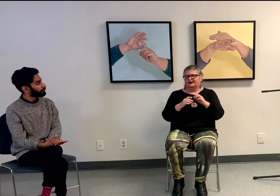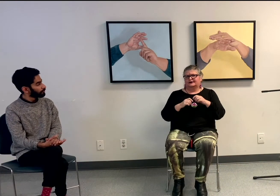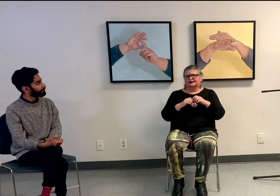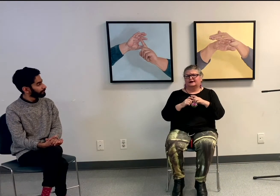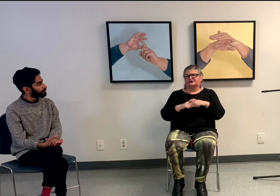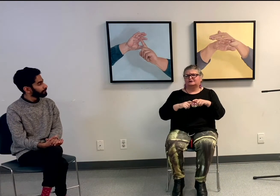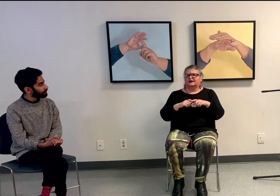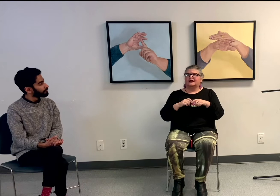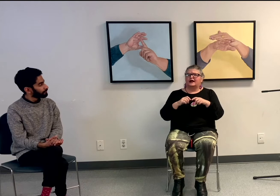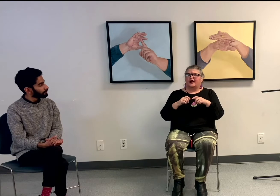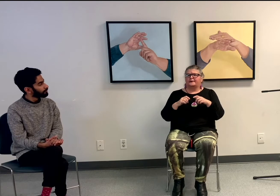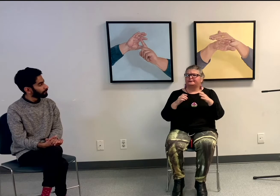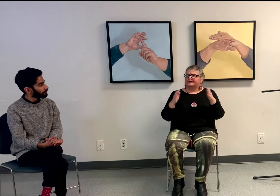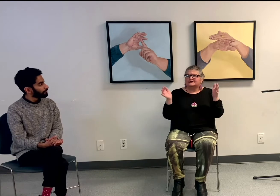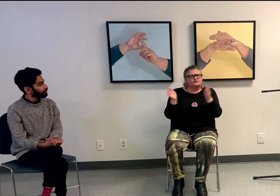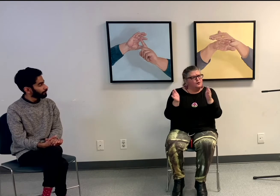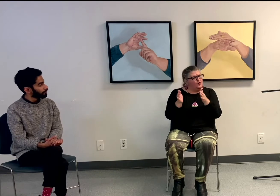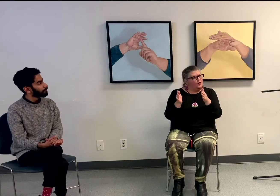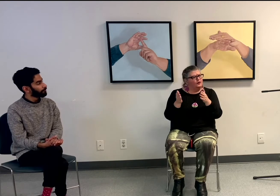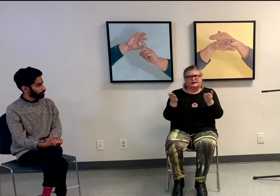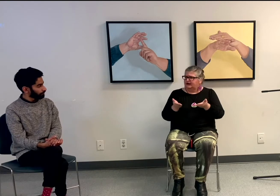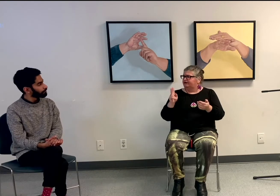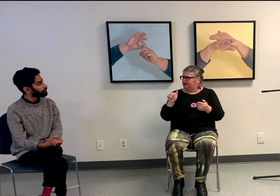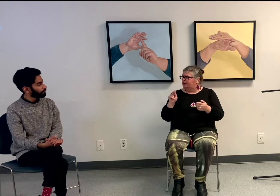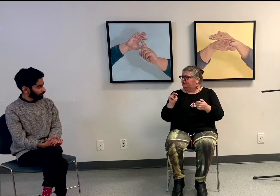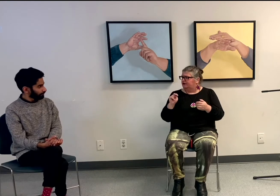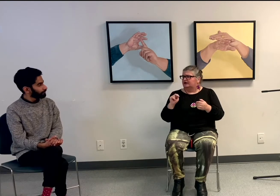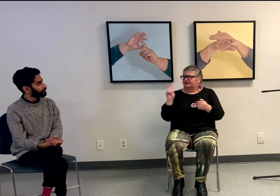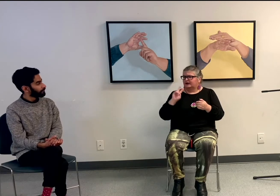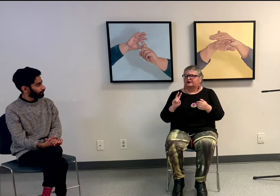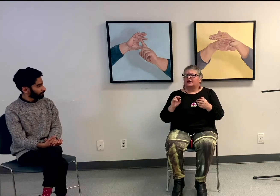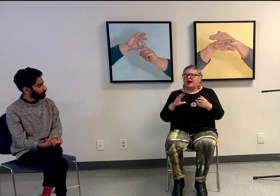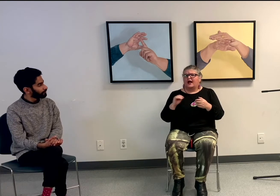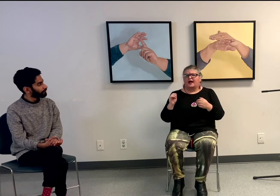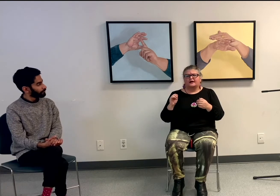I know in the deaf community, It's pretty small here in Vancouver.